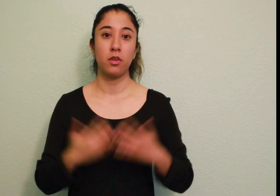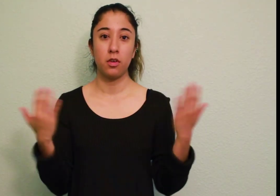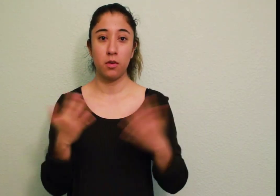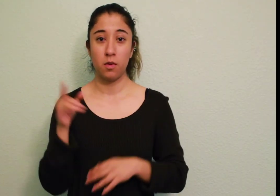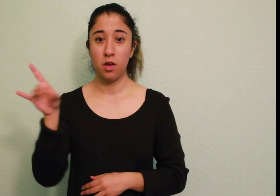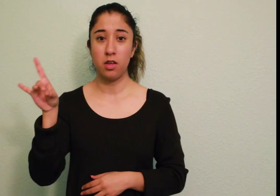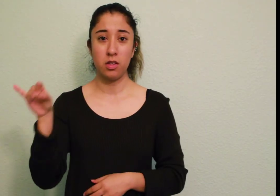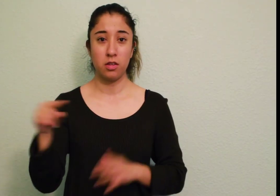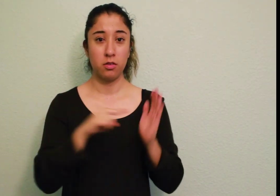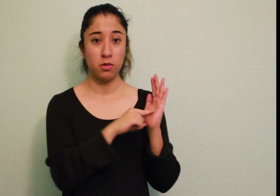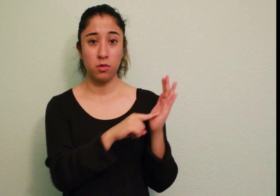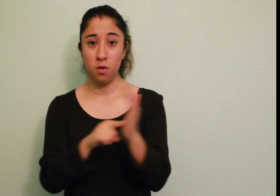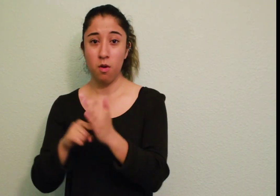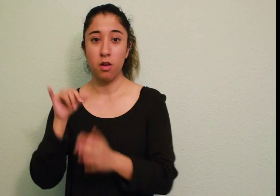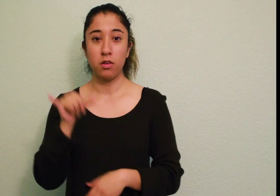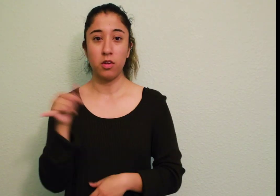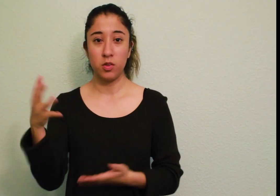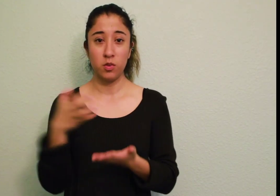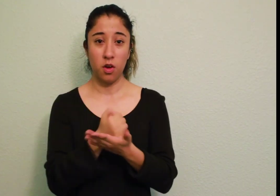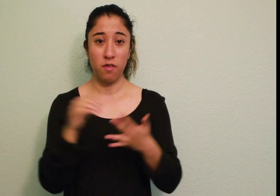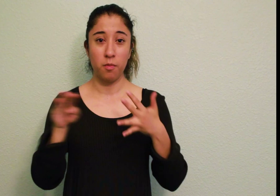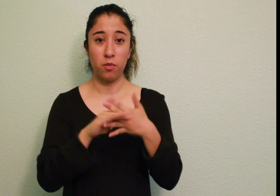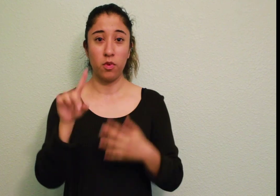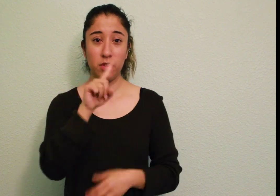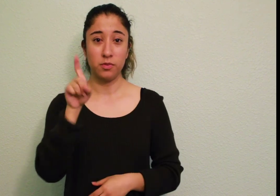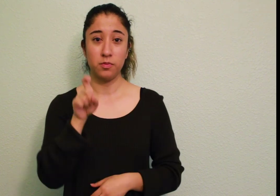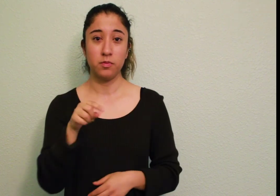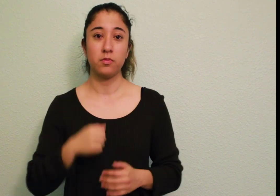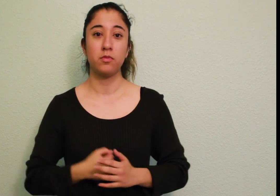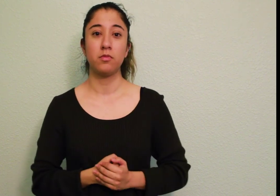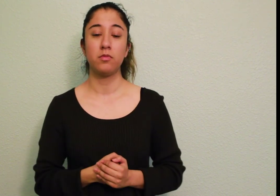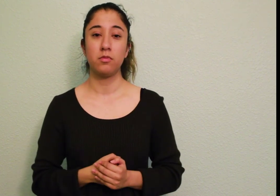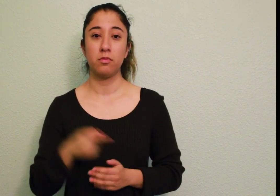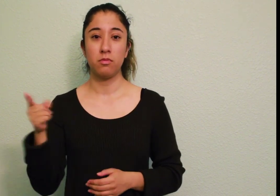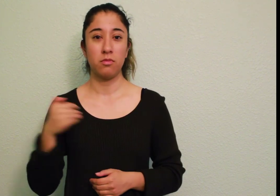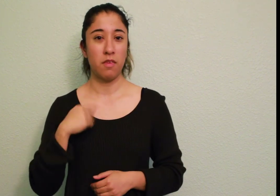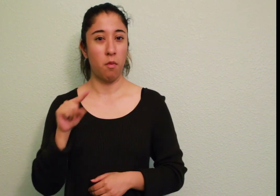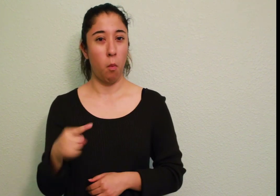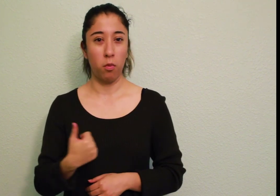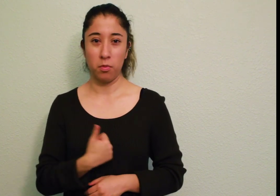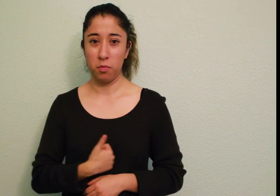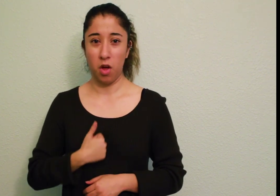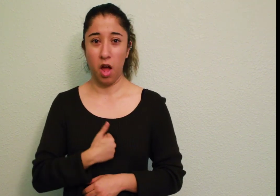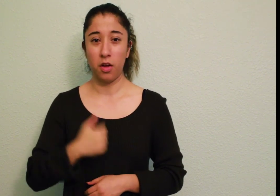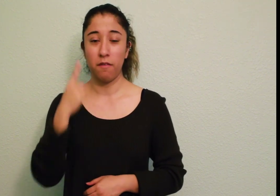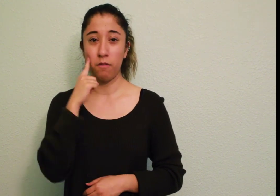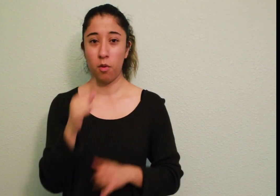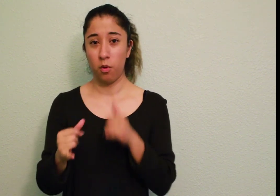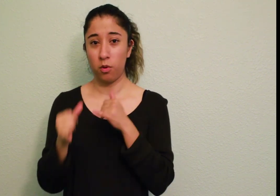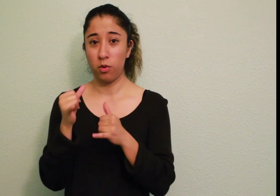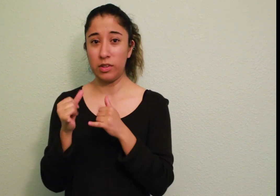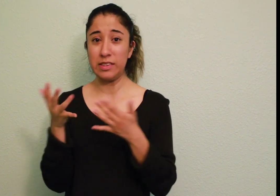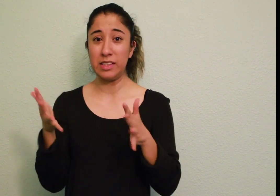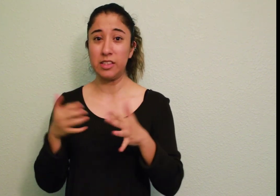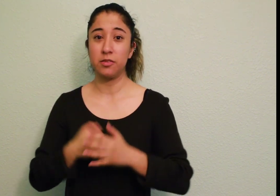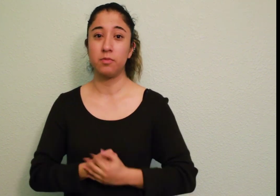Maria Gonzalez: What has he done to demonstrate that he deserves a break? He has only apologized for drinking